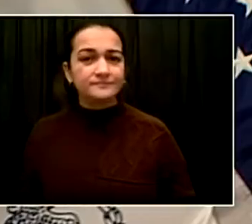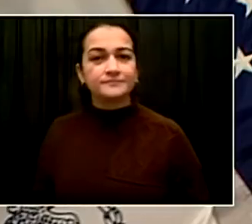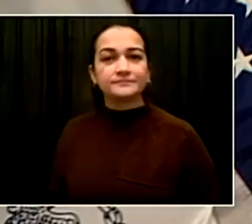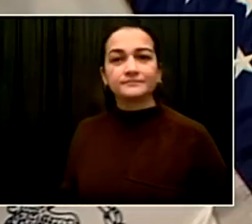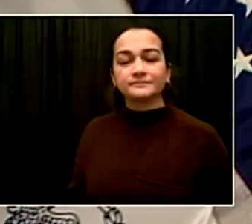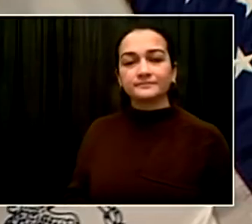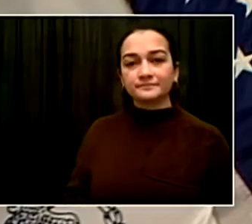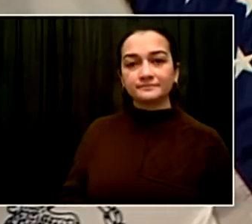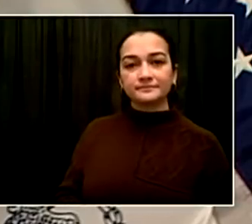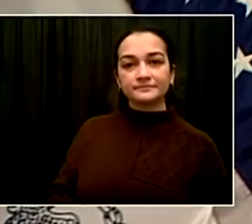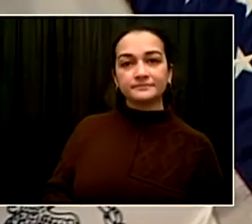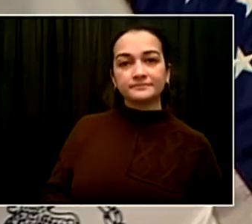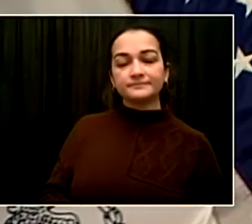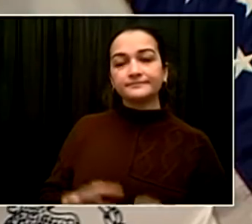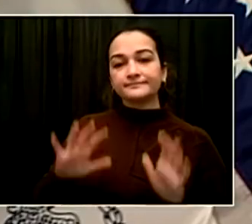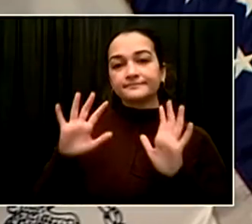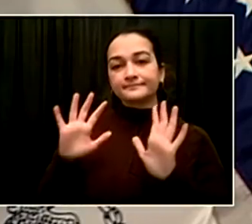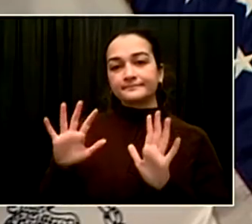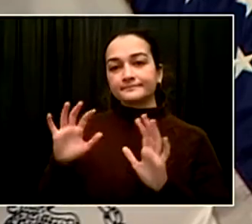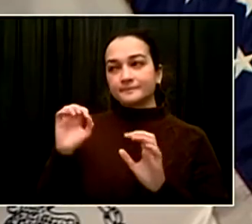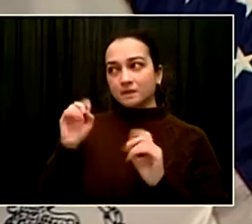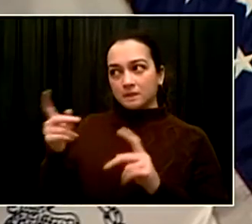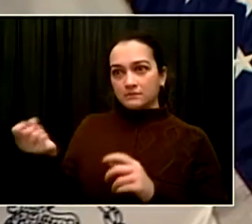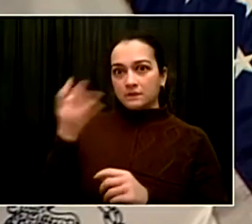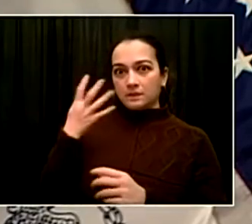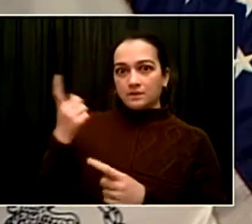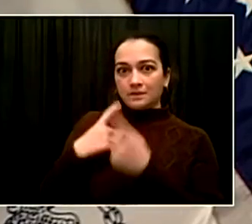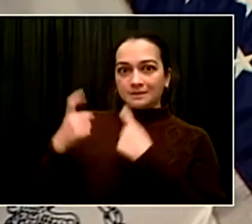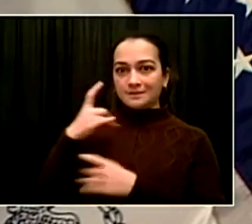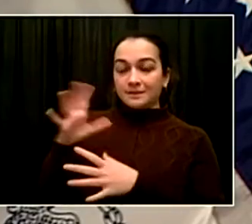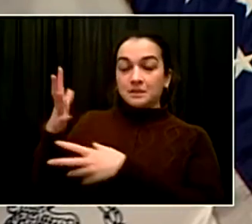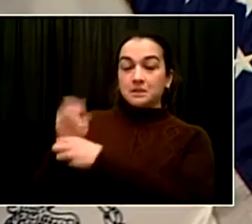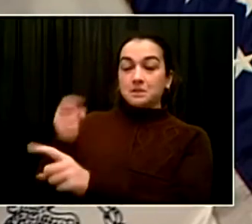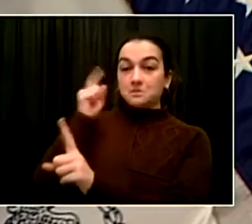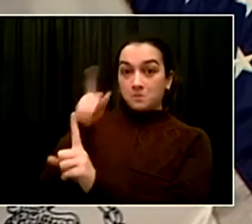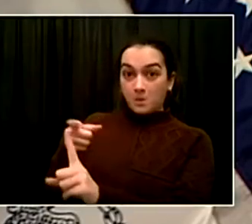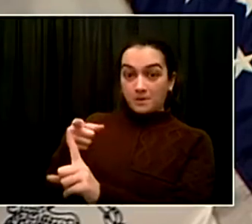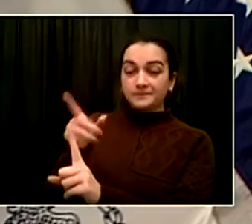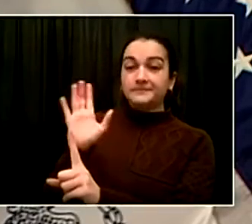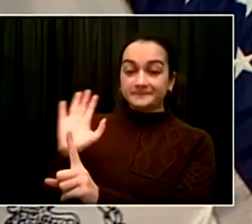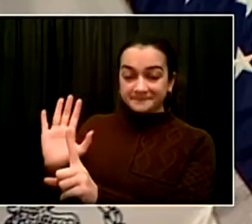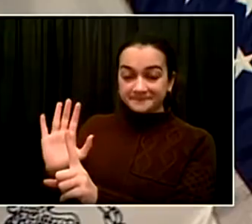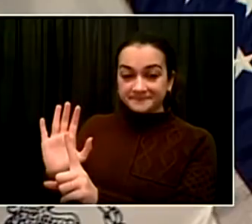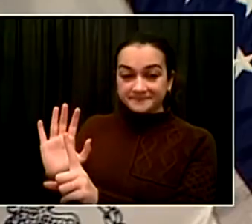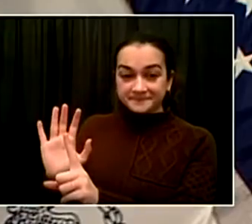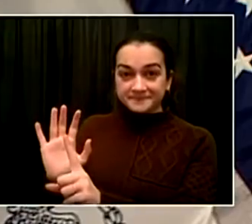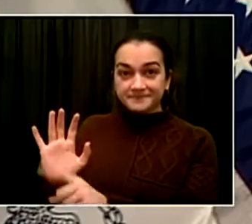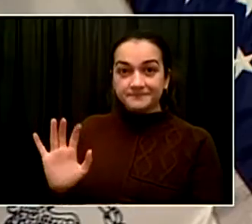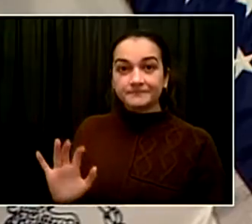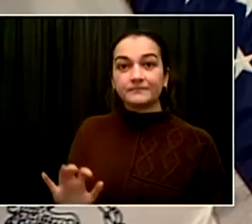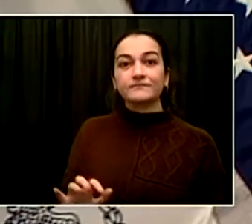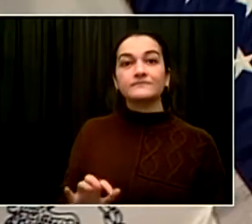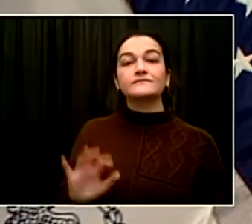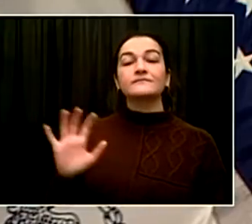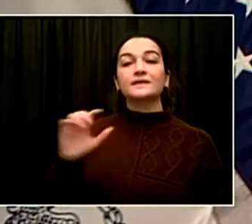NOT IN THE OFFICE, BUT CLEARLY, THIS IS A HEALTH ISSUE IF CASES ARE SPREADING EVEN WITHIN THE MAYOR'S OFFICE. WHAT WOULD YOU SAY TO THAT? WHAT'S GOING TO HAPPEN?